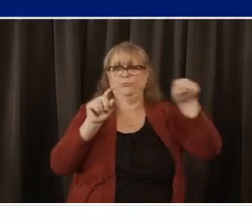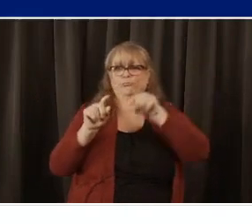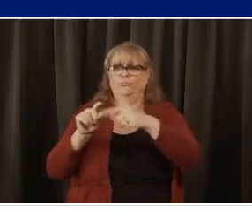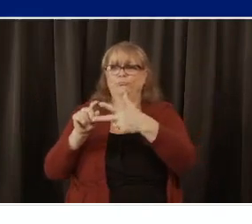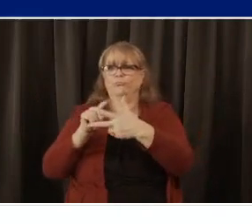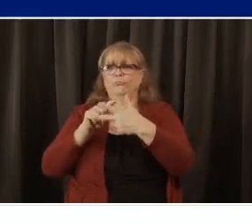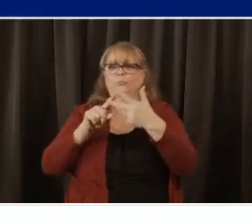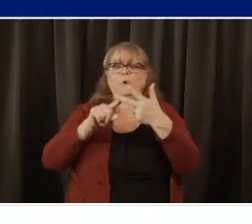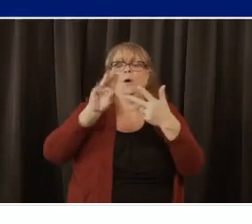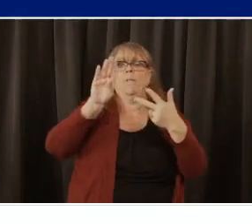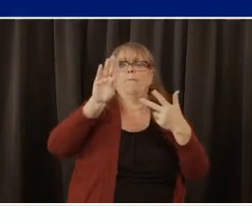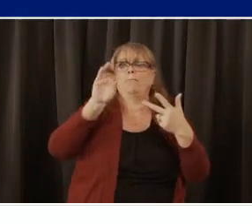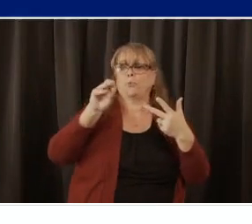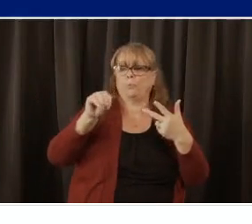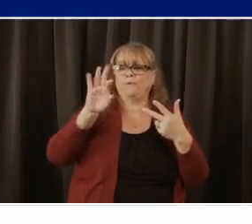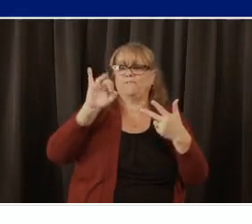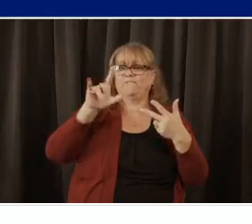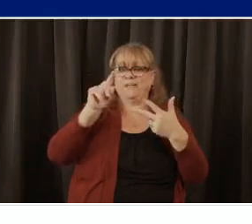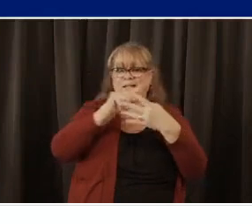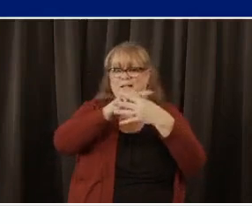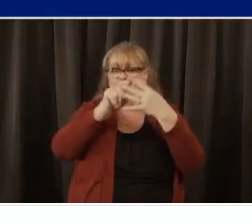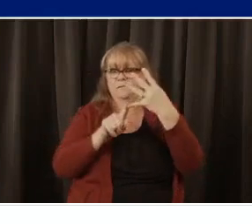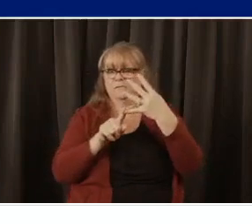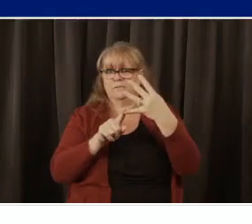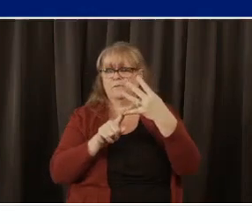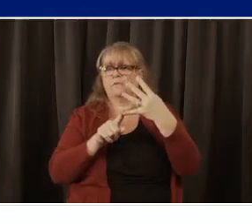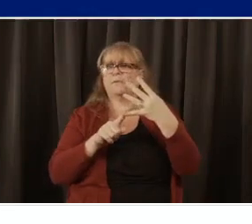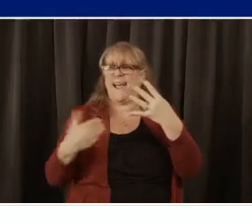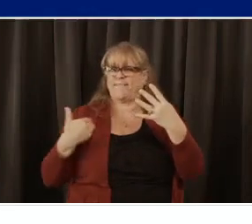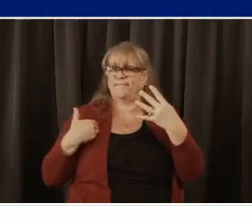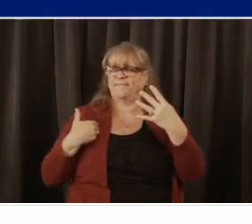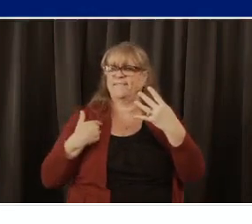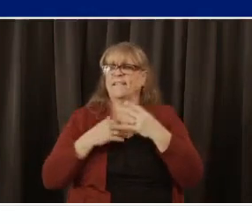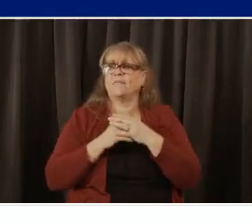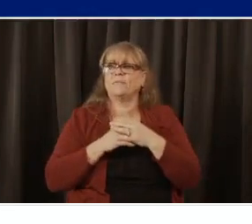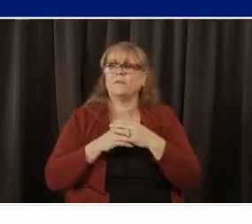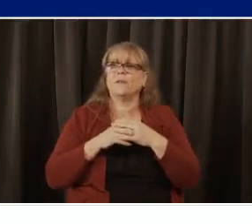to learn. We know that this variant has some mutations that are in common with the B 117